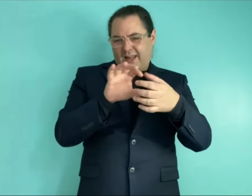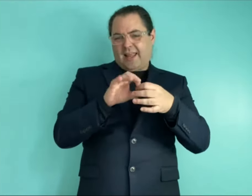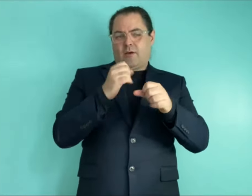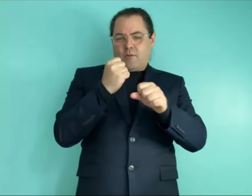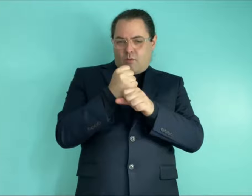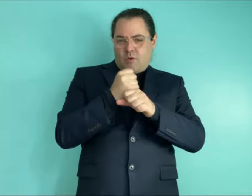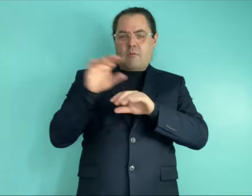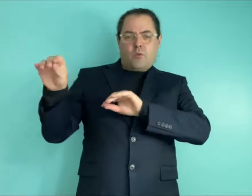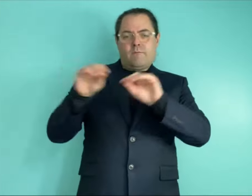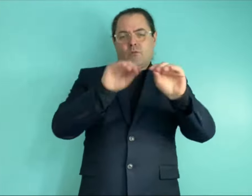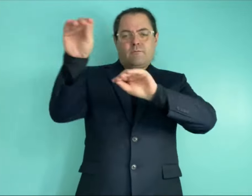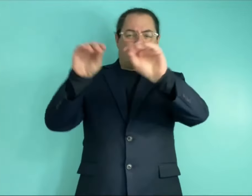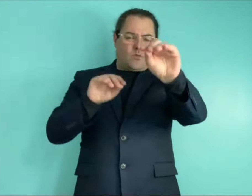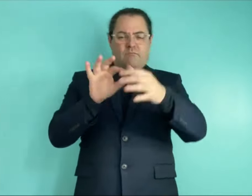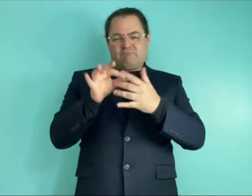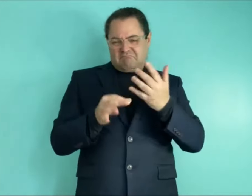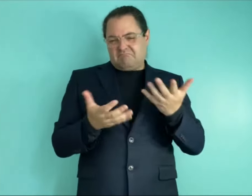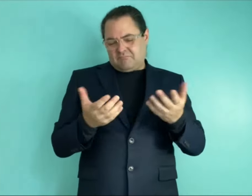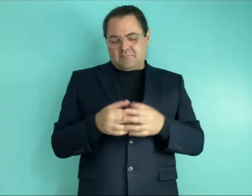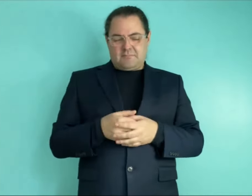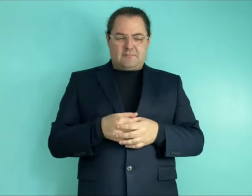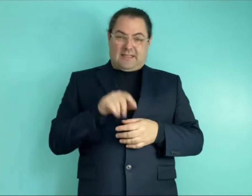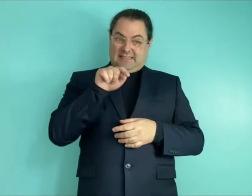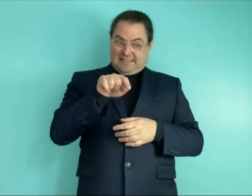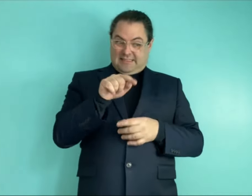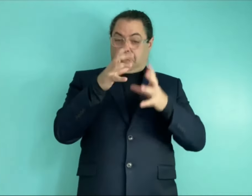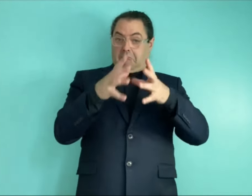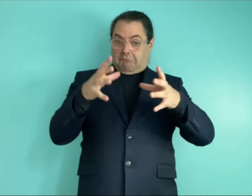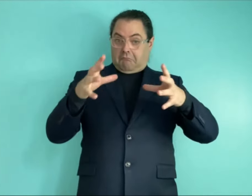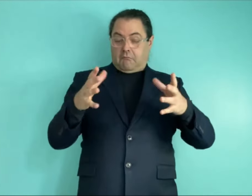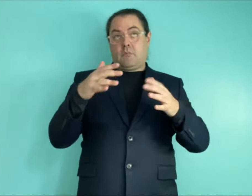This can bring an opportunity that in the future. We can organize because that's what